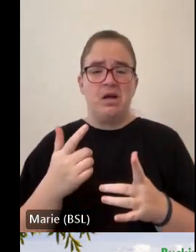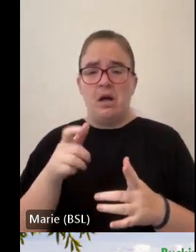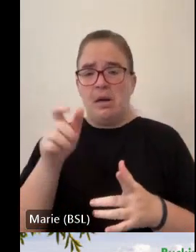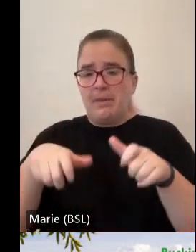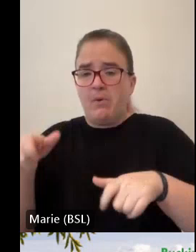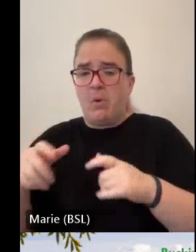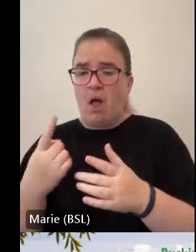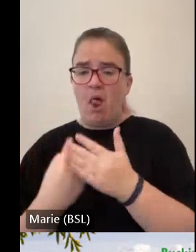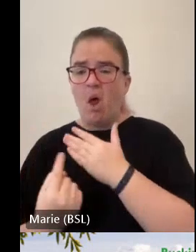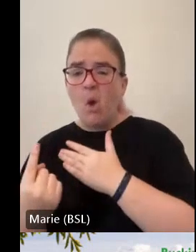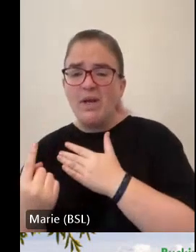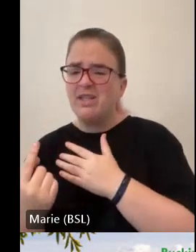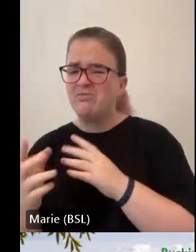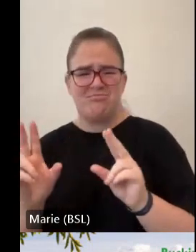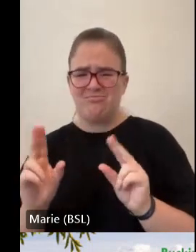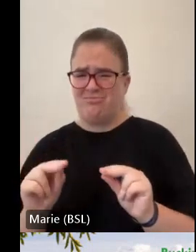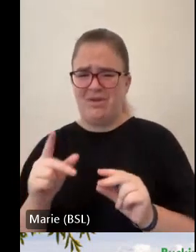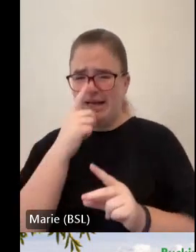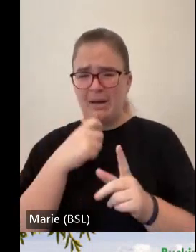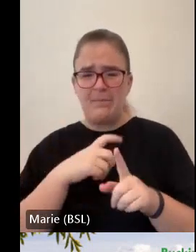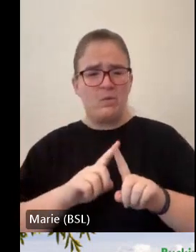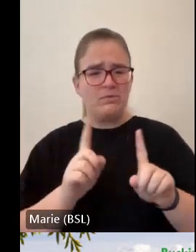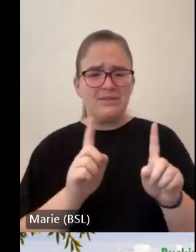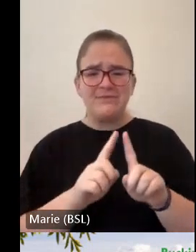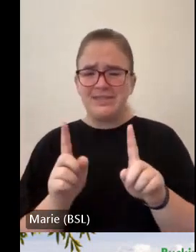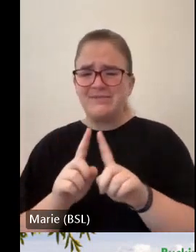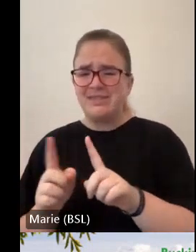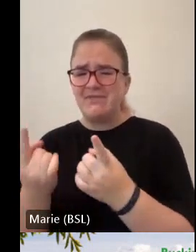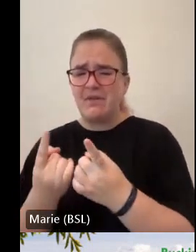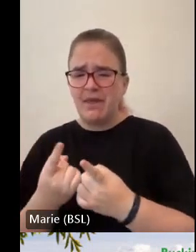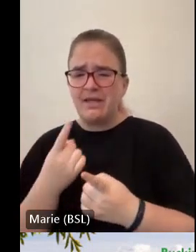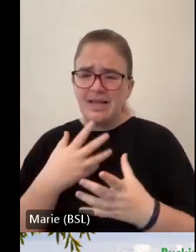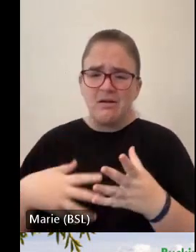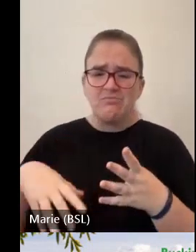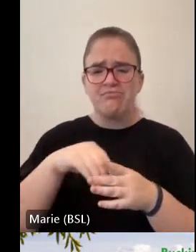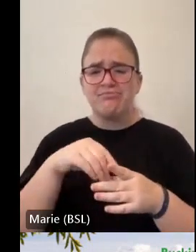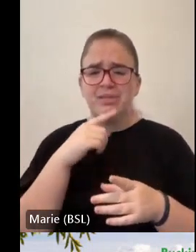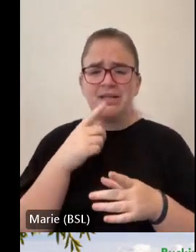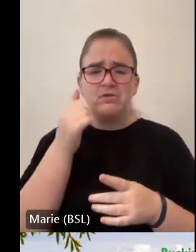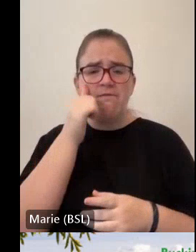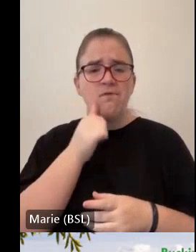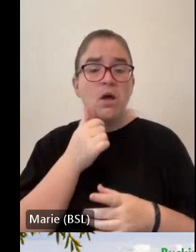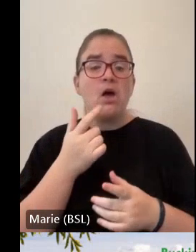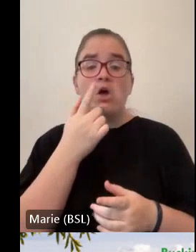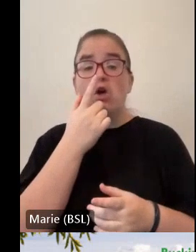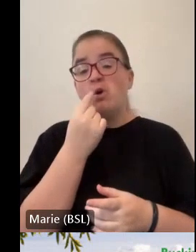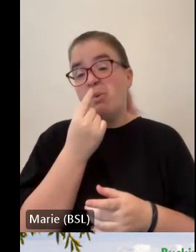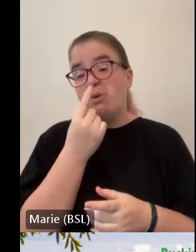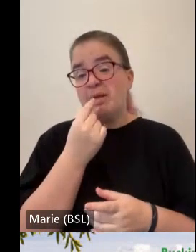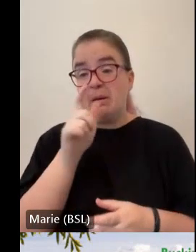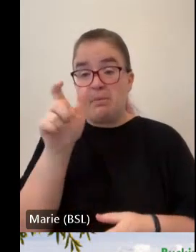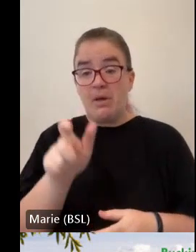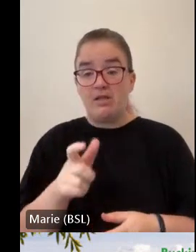It's a contribution, you know, a few factors that lean into it. So it could be that someone recently bereaved. Umm.